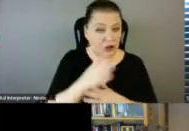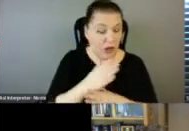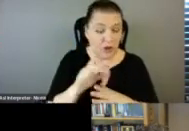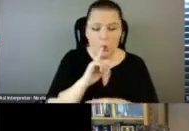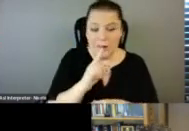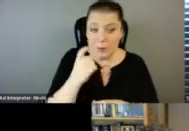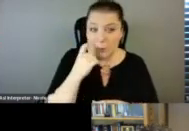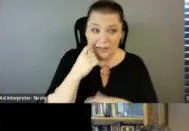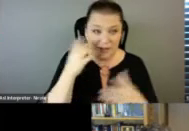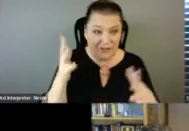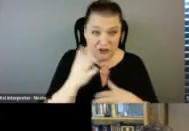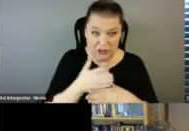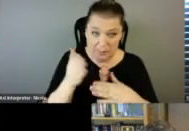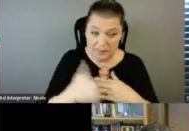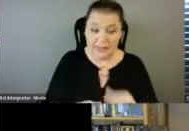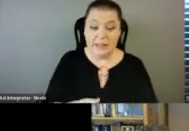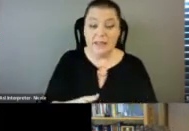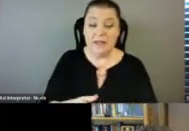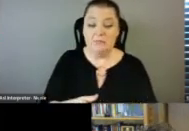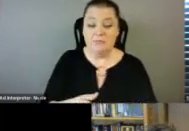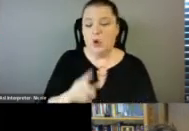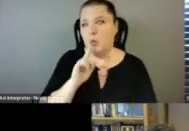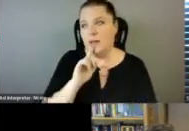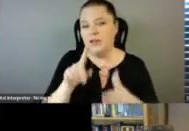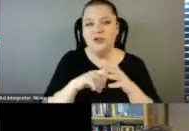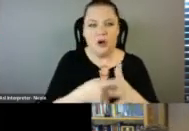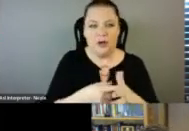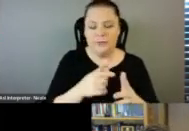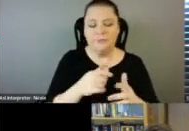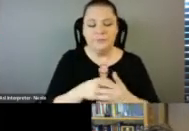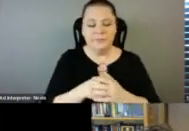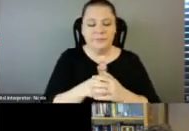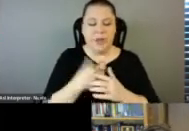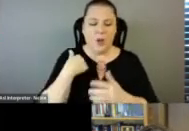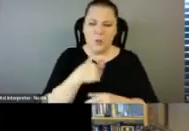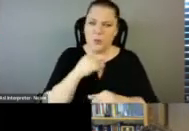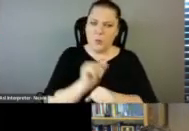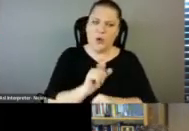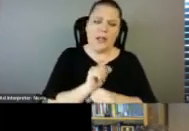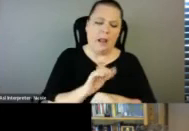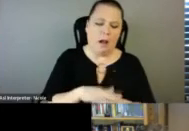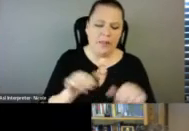completed and, and or initiating. And we're working toward that ability to have the